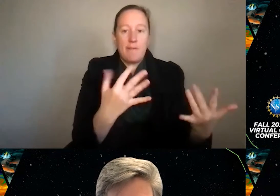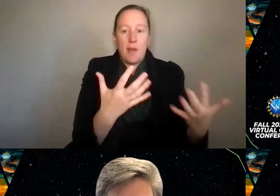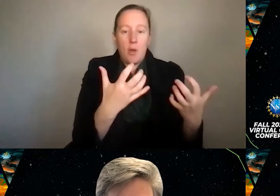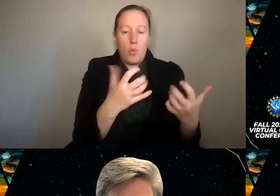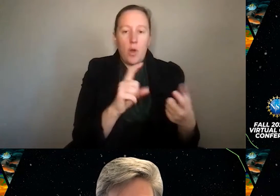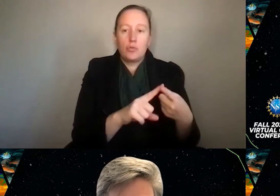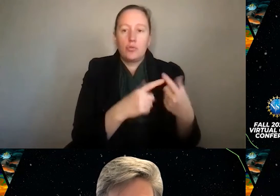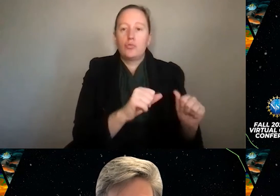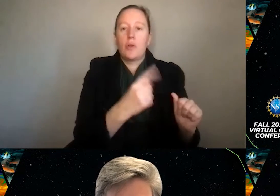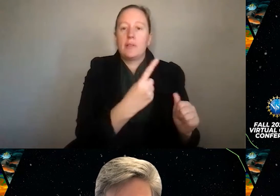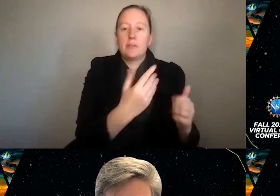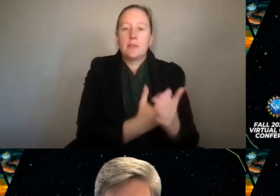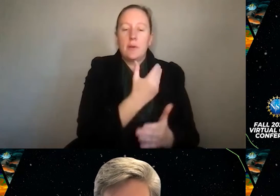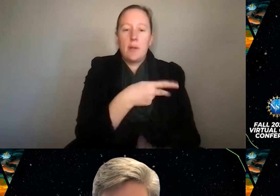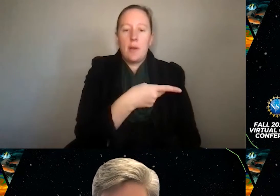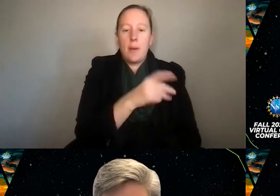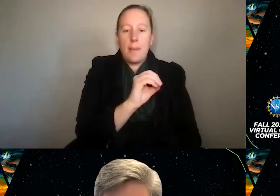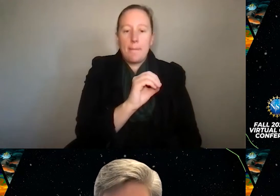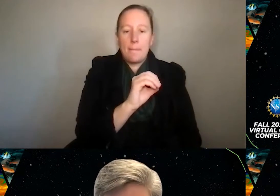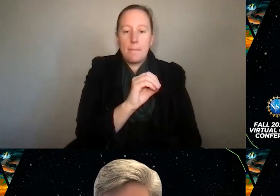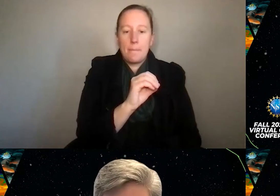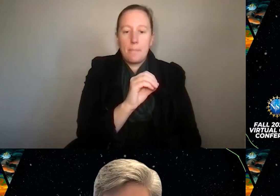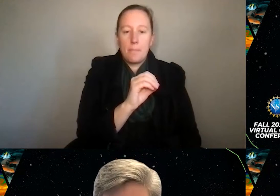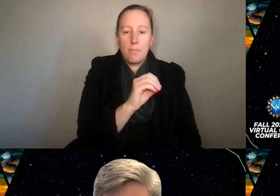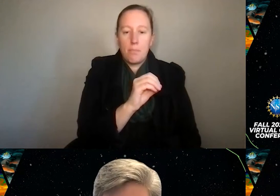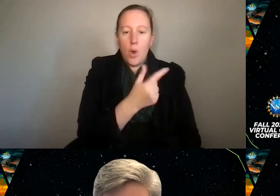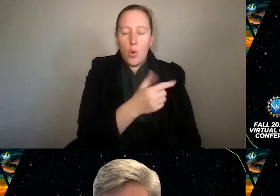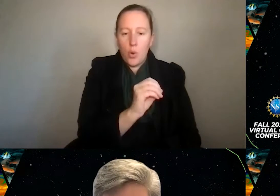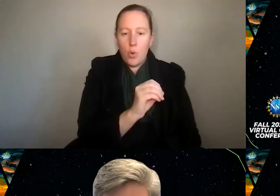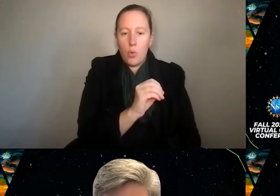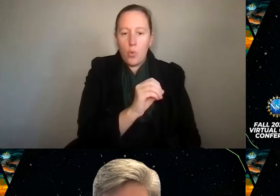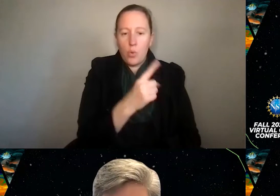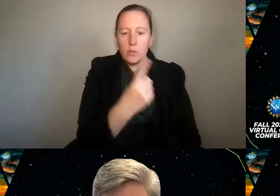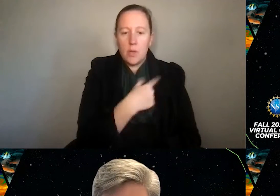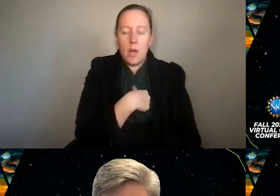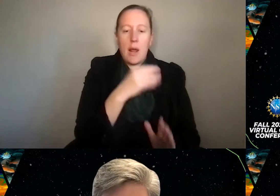something new like Pogol or some of the other things, I might submit an IUSE proposal